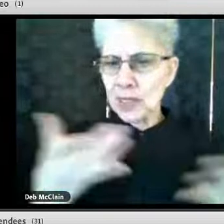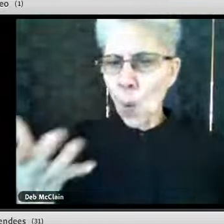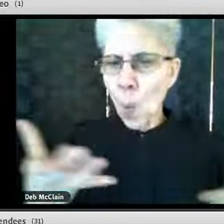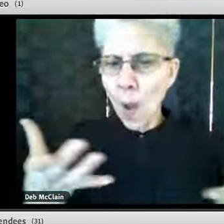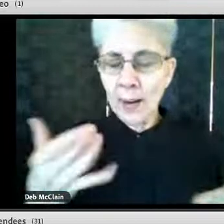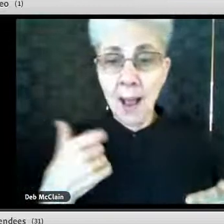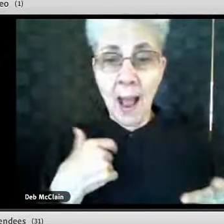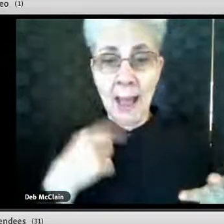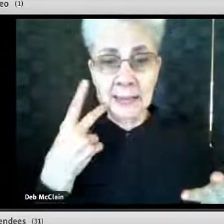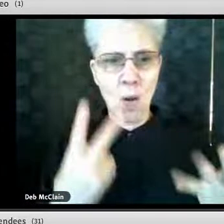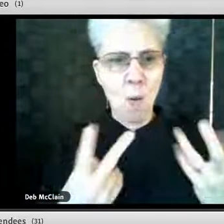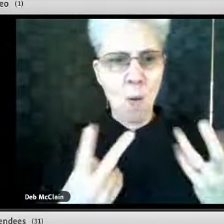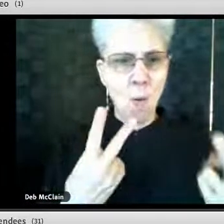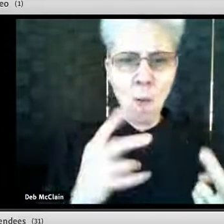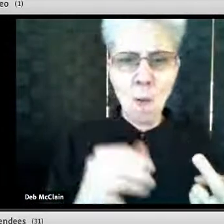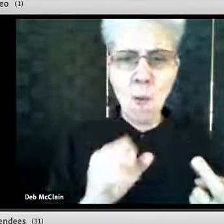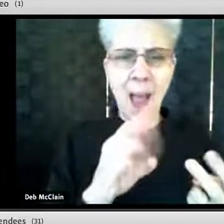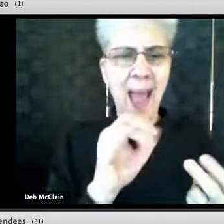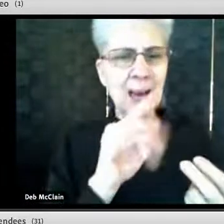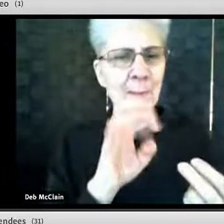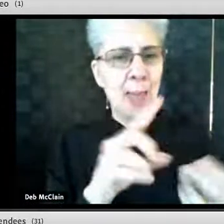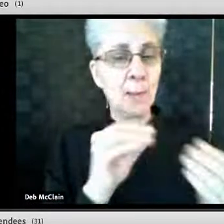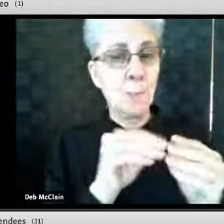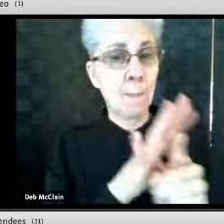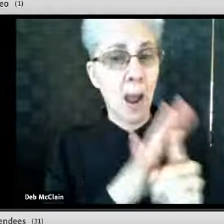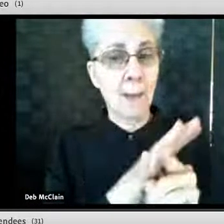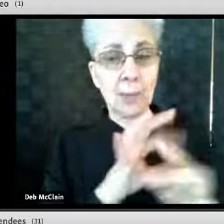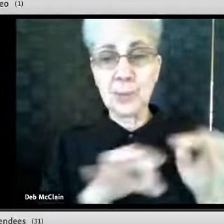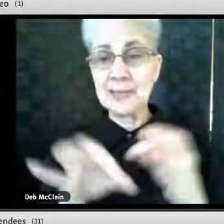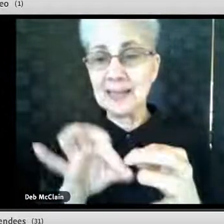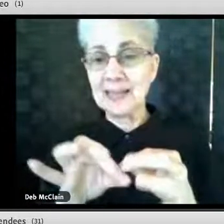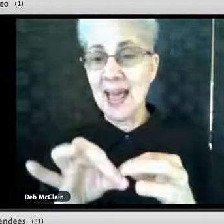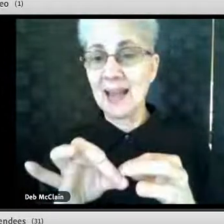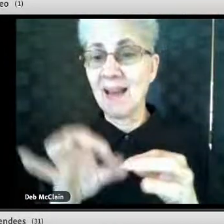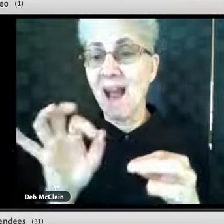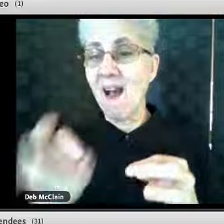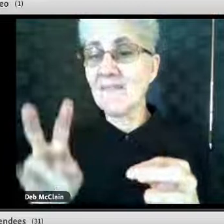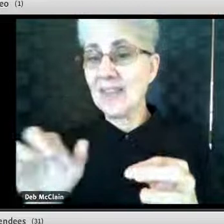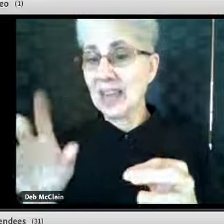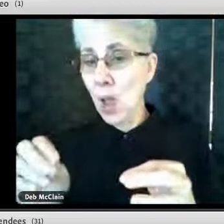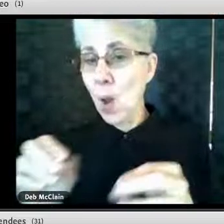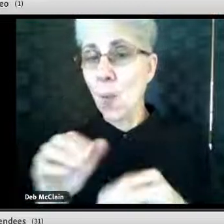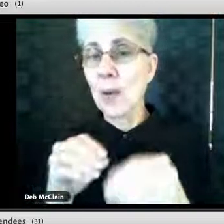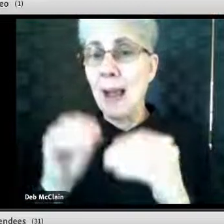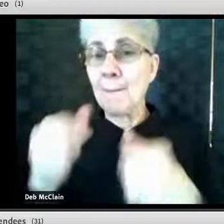because then, I can look and say, you know, "Animate GIFs are actually more popular than video when I post to Instagram,